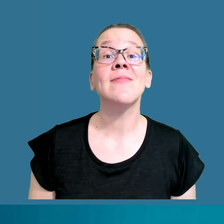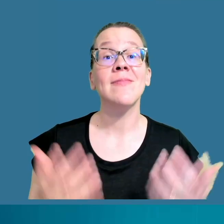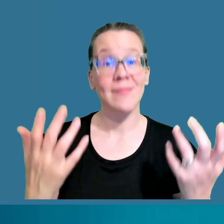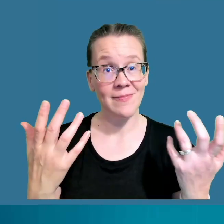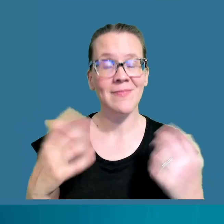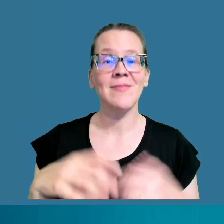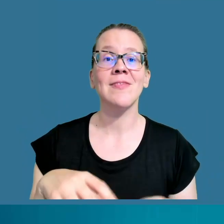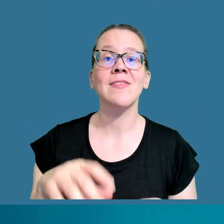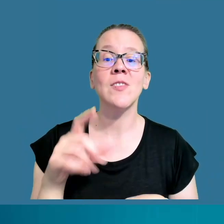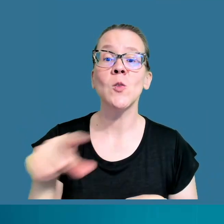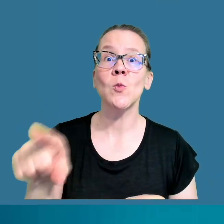Hi!